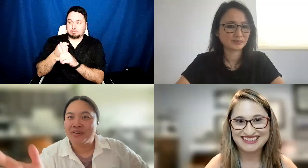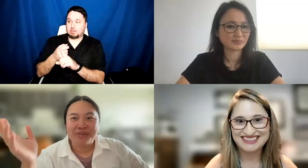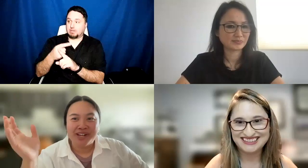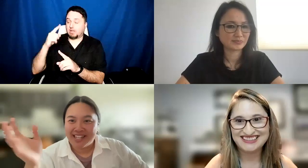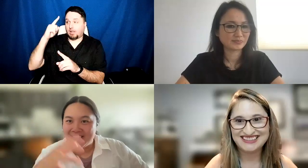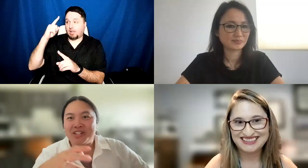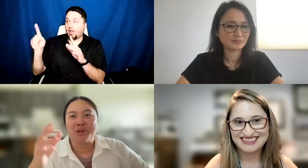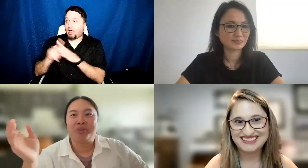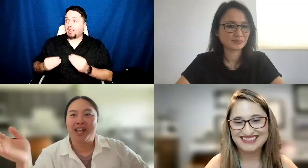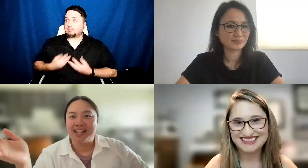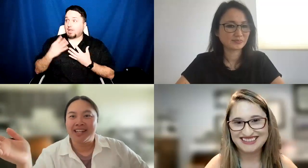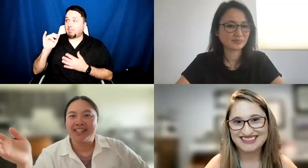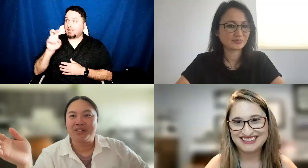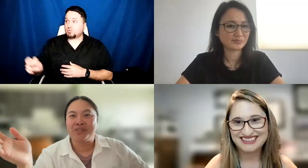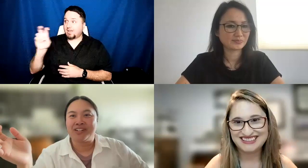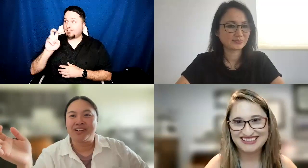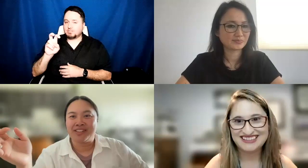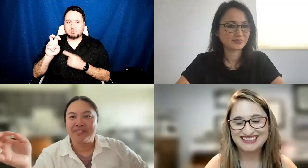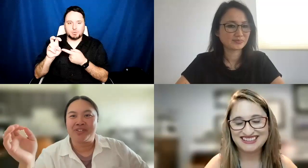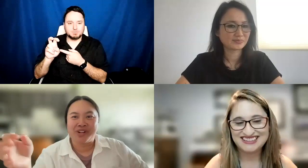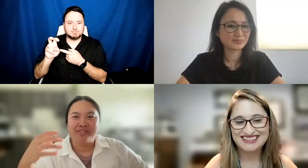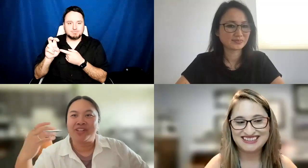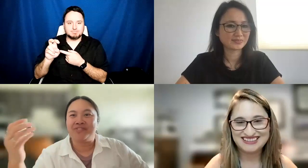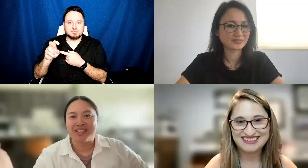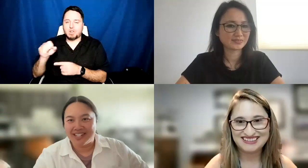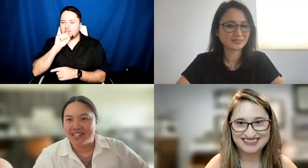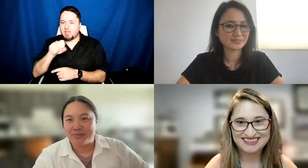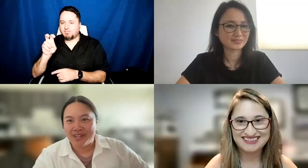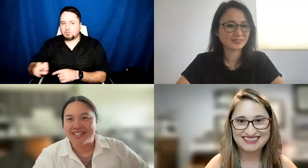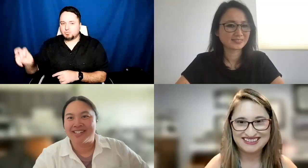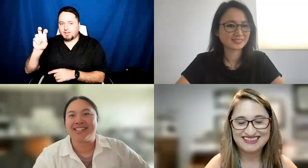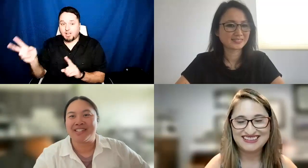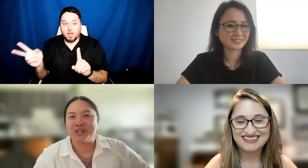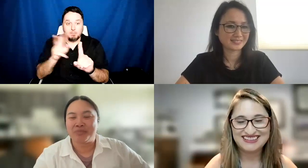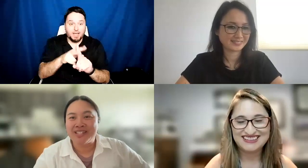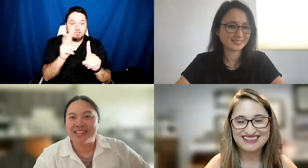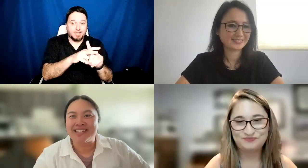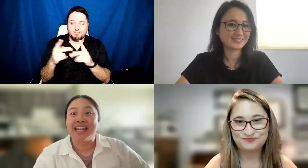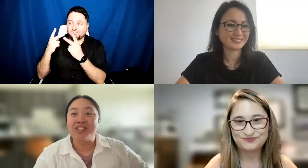And so again, you're applying your love for travel and visiting these places into your business